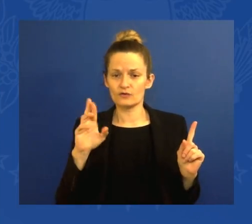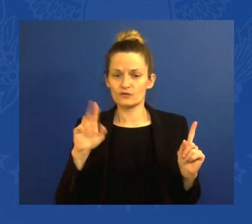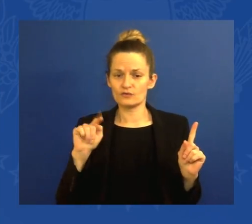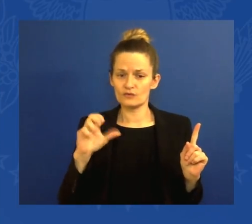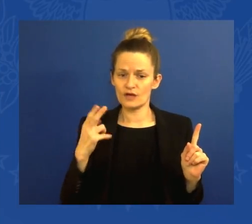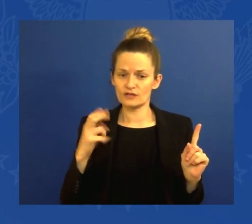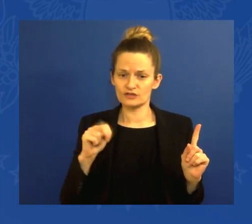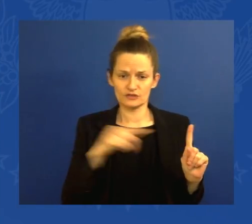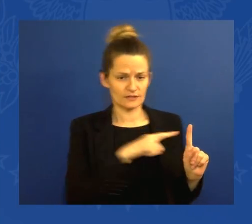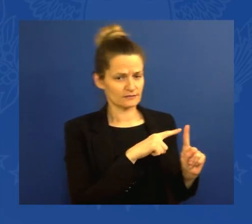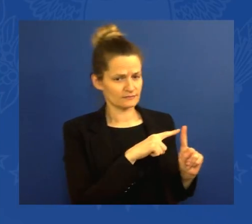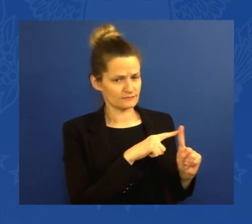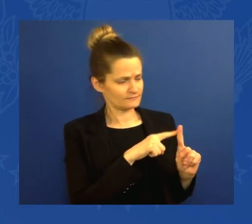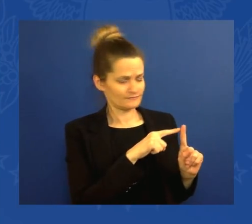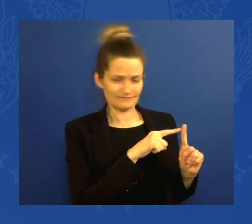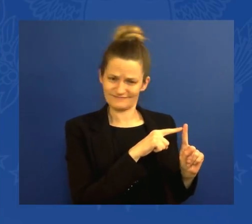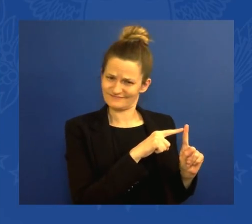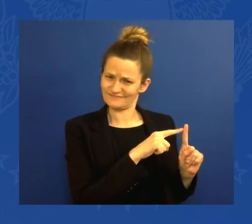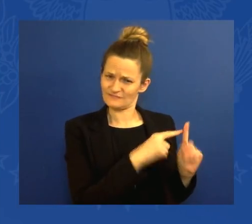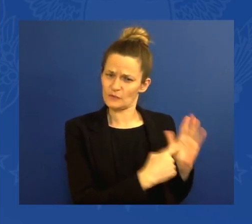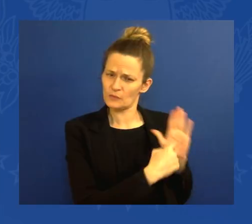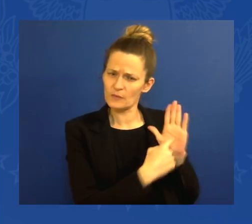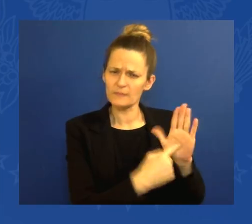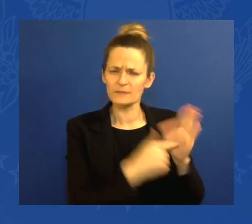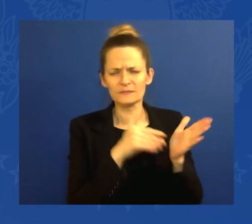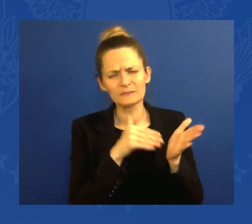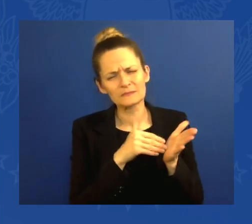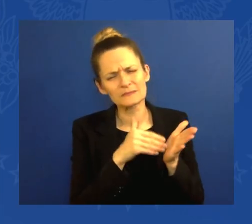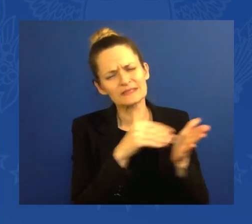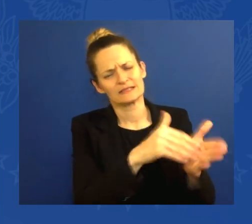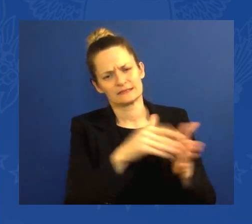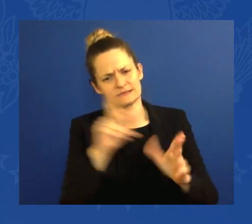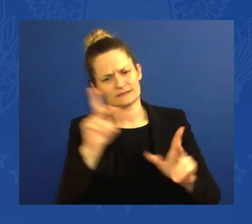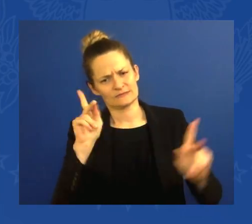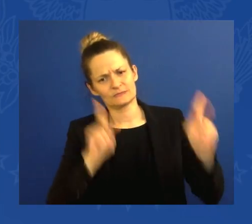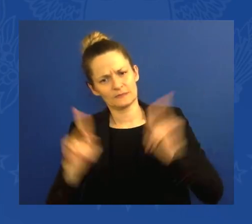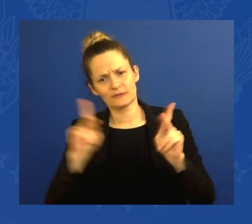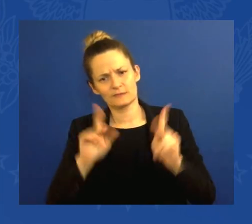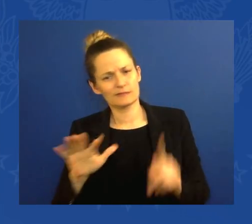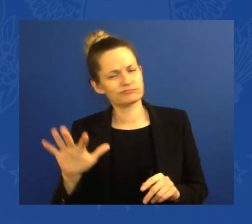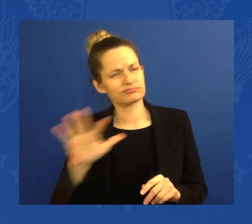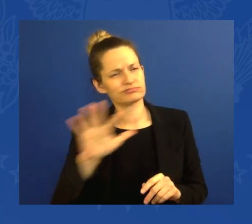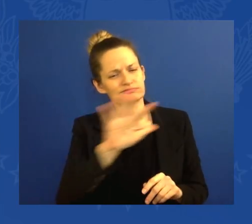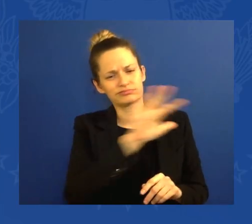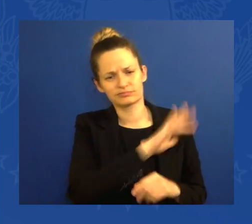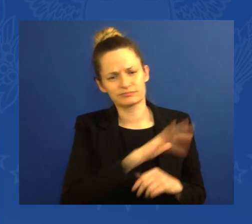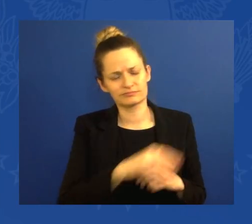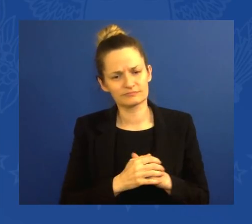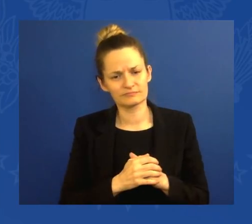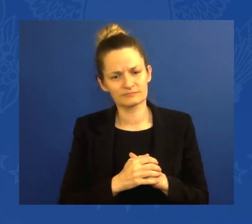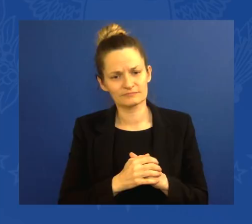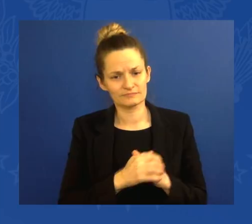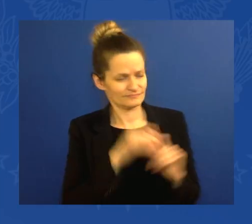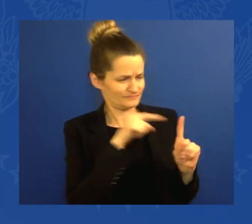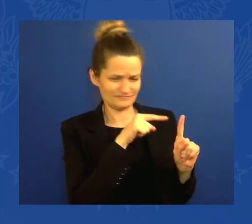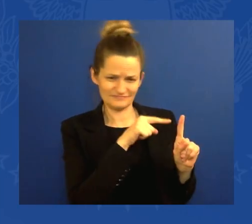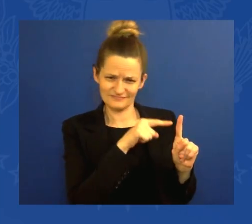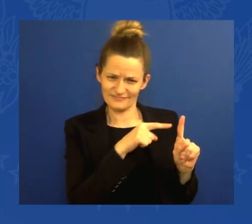You remind us that even a powerful job didn't protect you from having to contend -- you're over on this side,